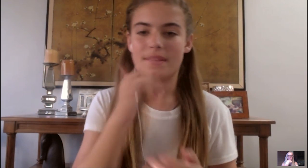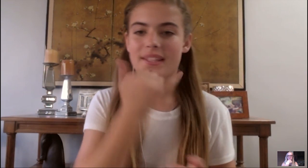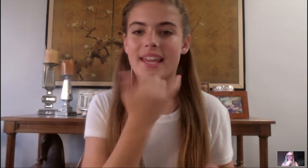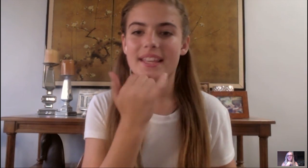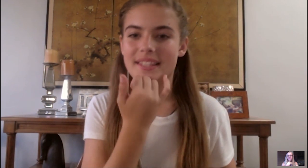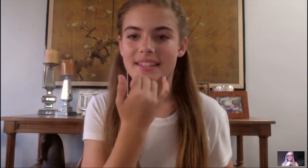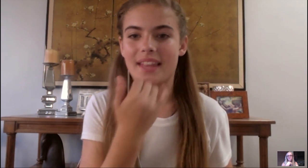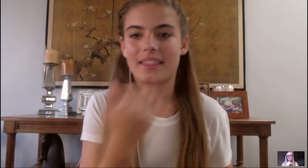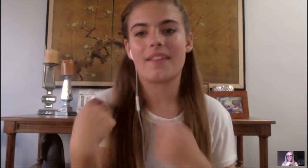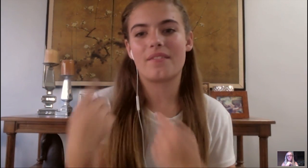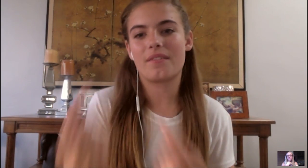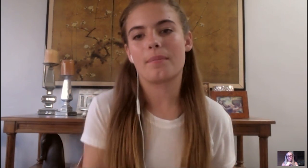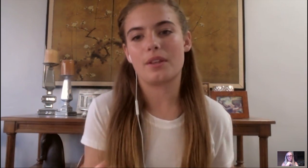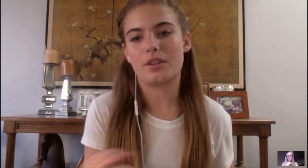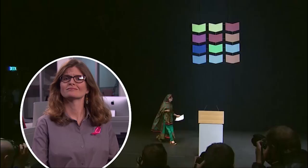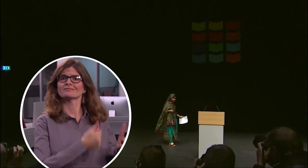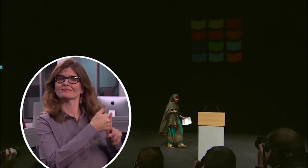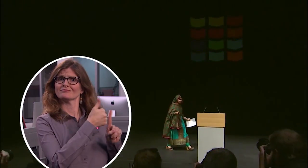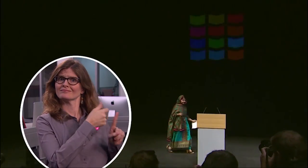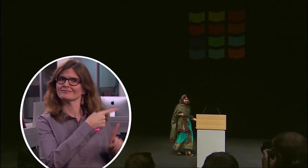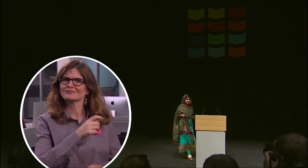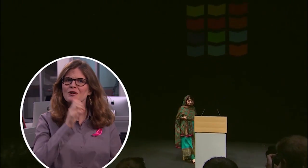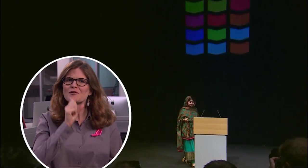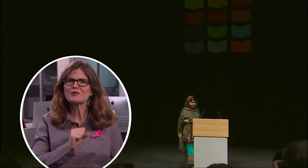mistakes that they’ve been doing.”